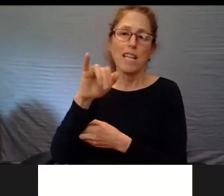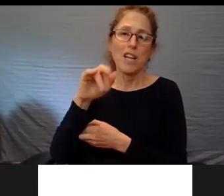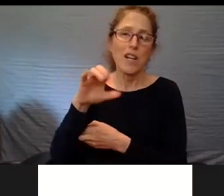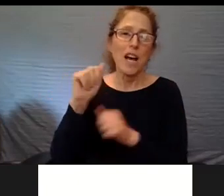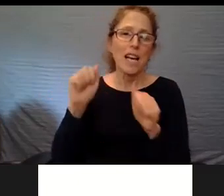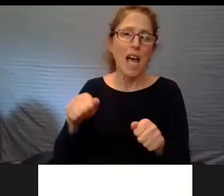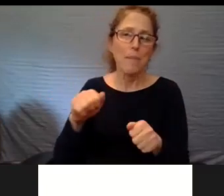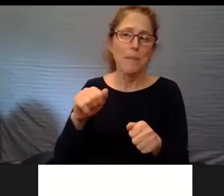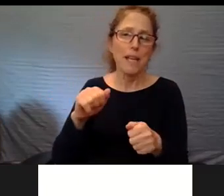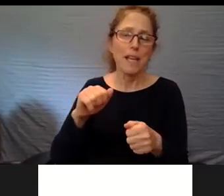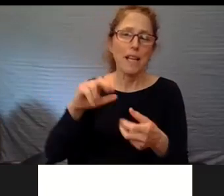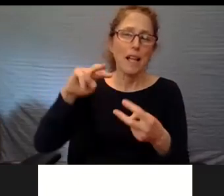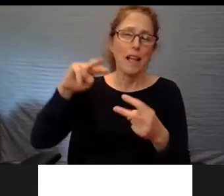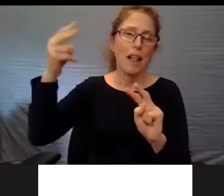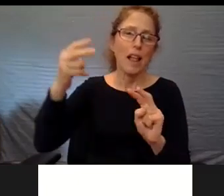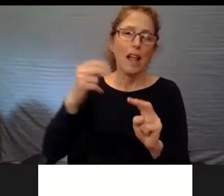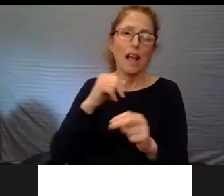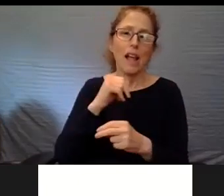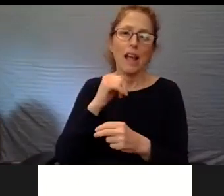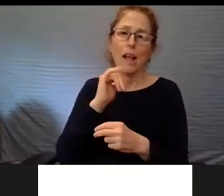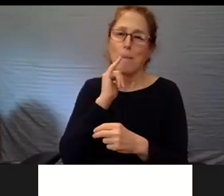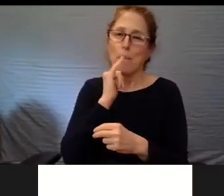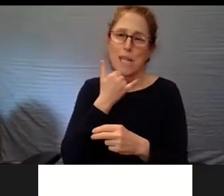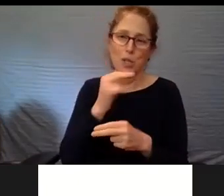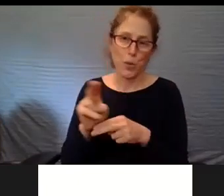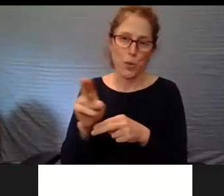in ways that don't track medical